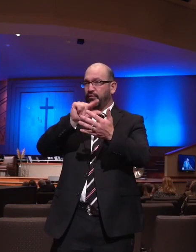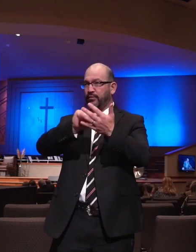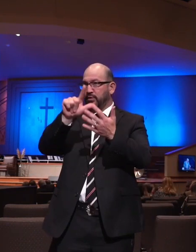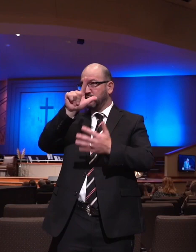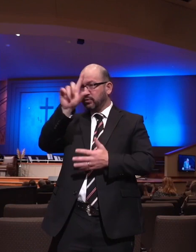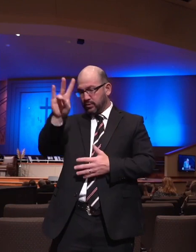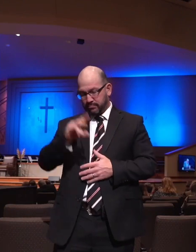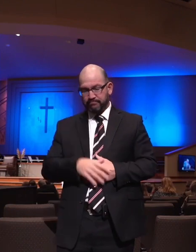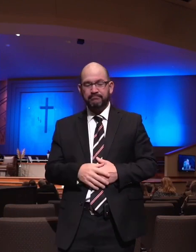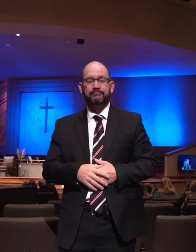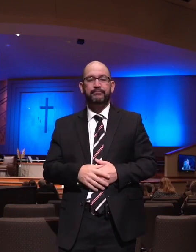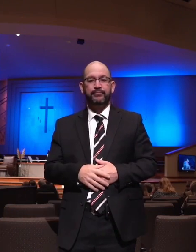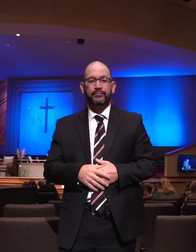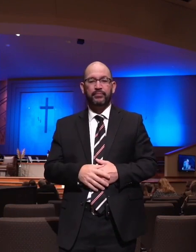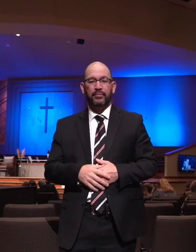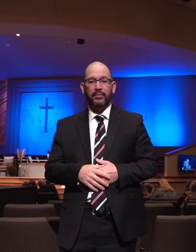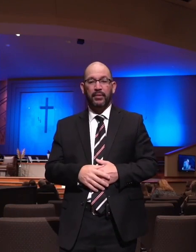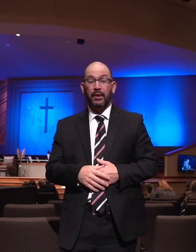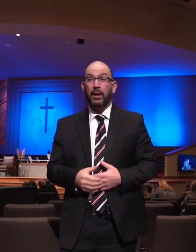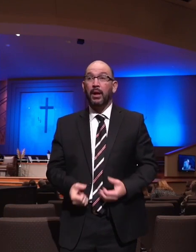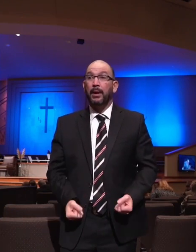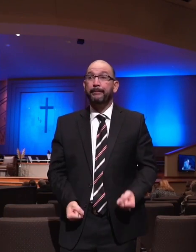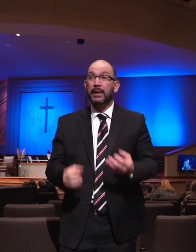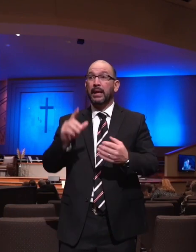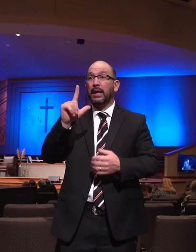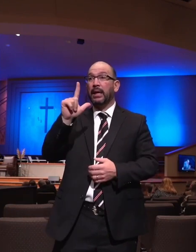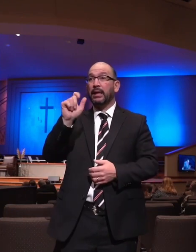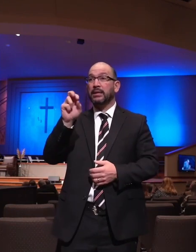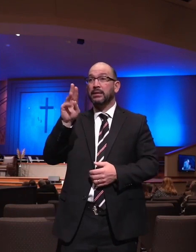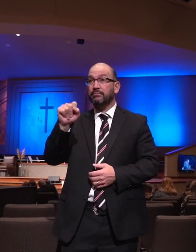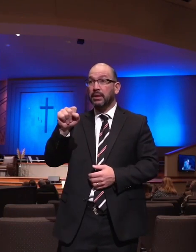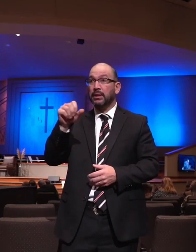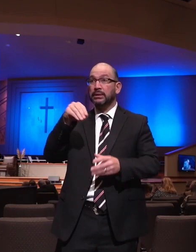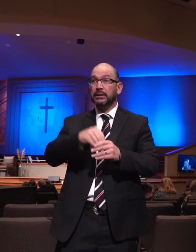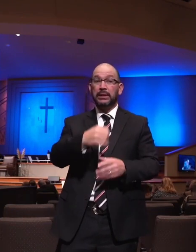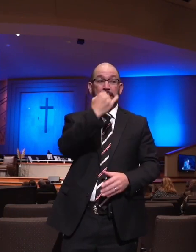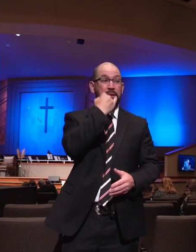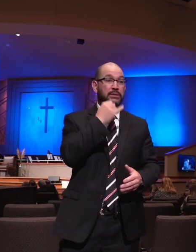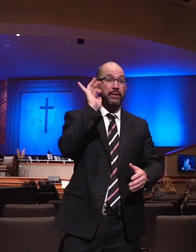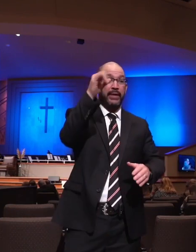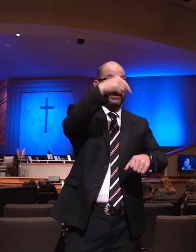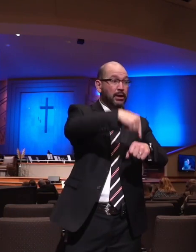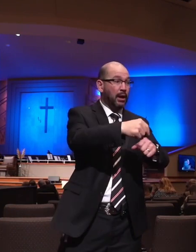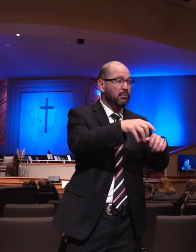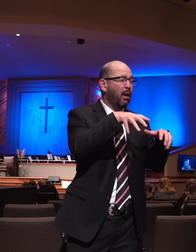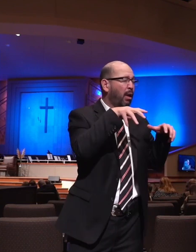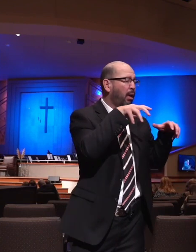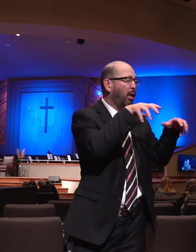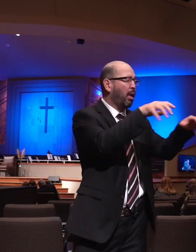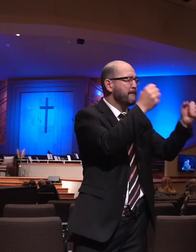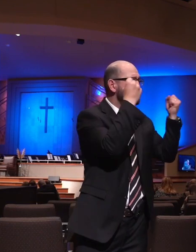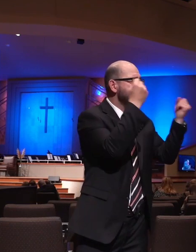says and many lepers were in Israel in the time of Elisha the